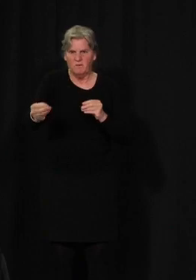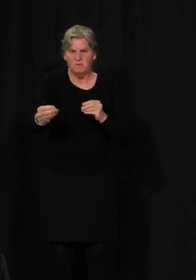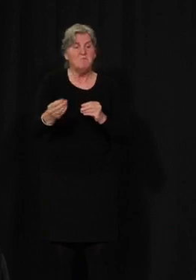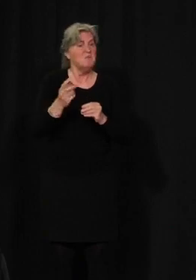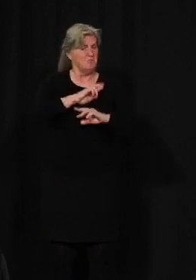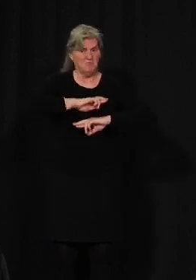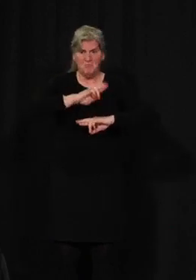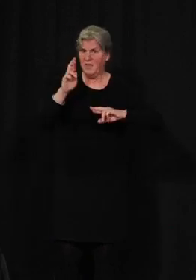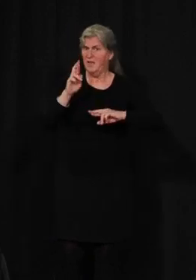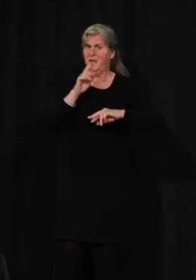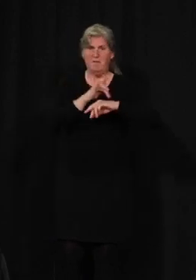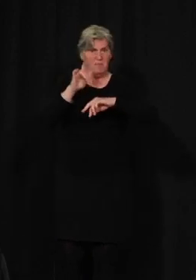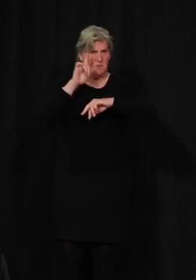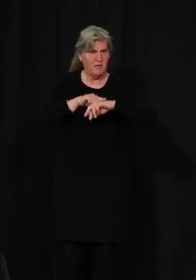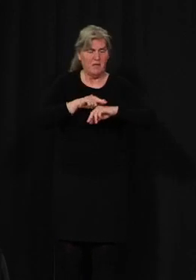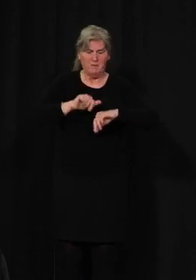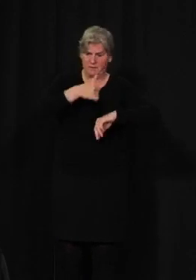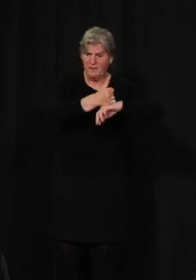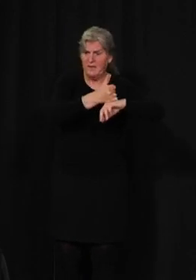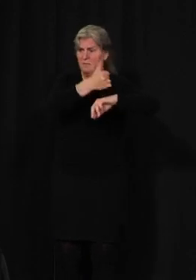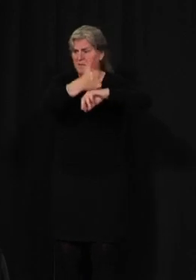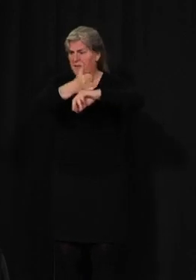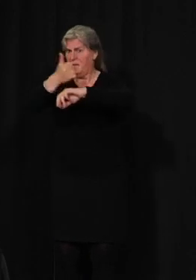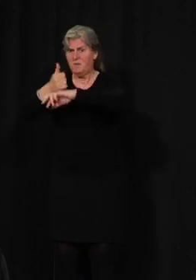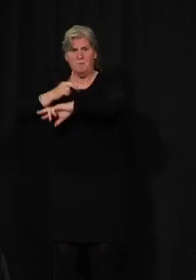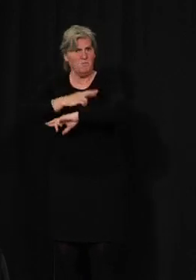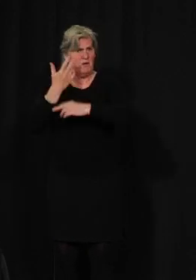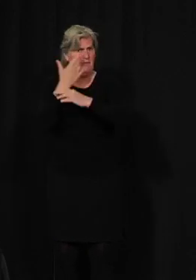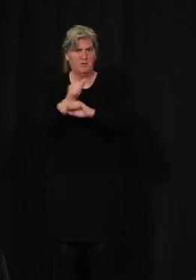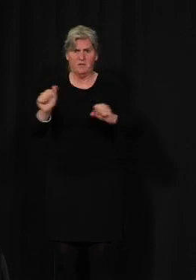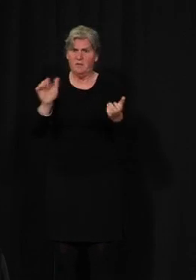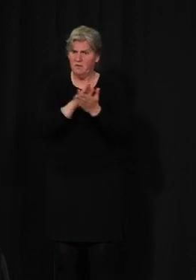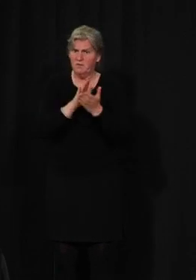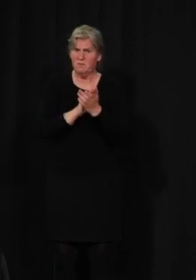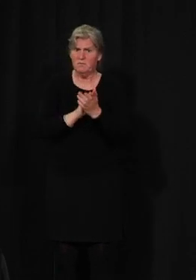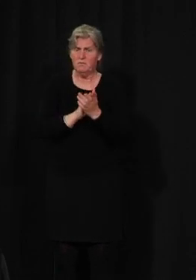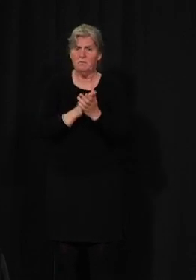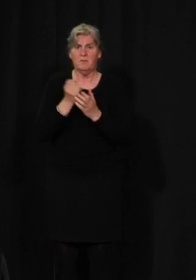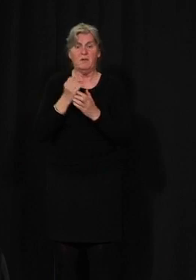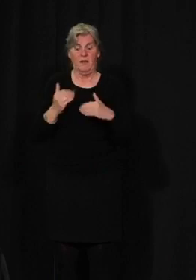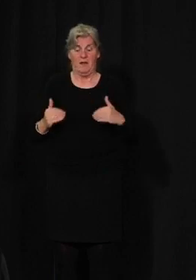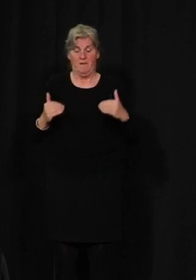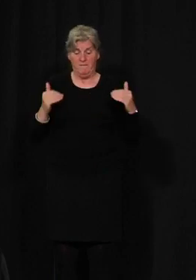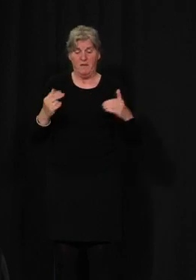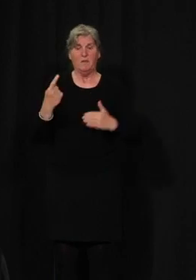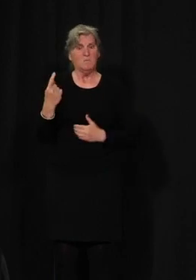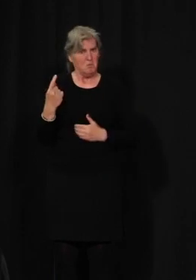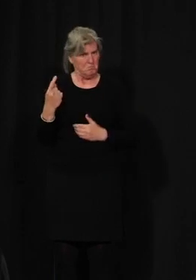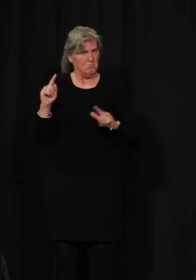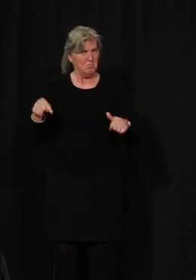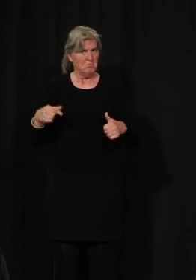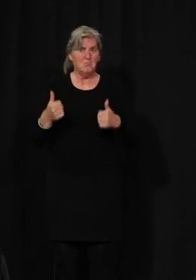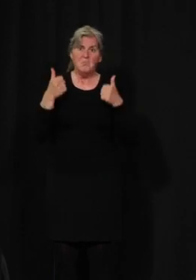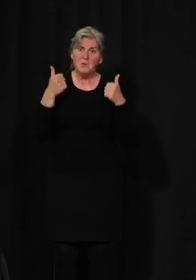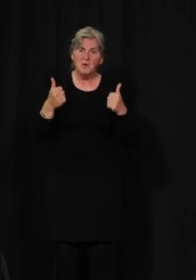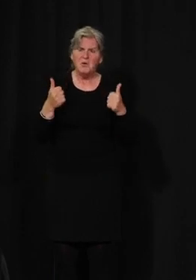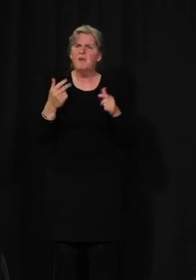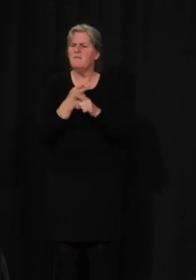As we move through phase I, we e doing well and we are on track r phase two. We're figuring out our timing fr